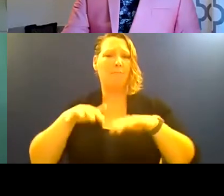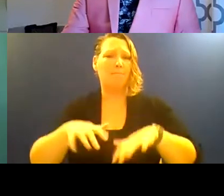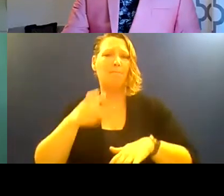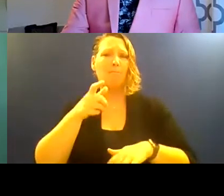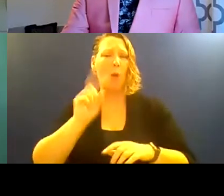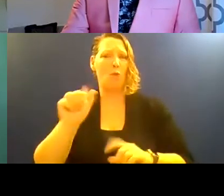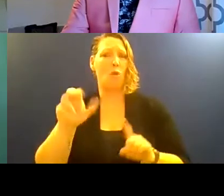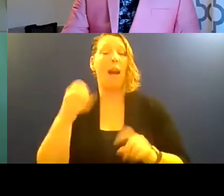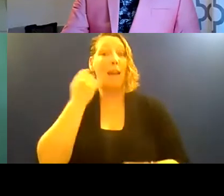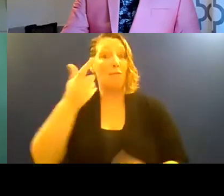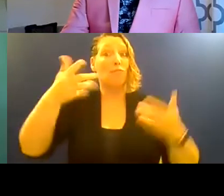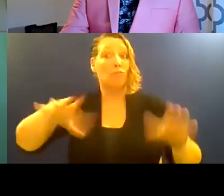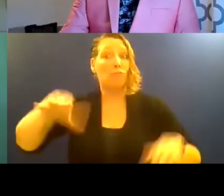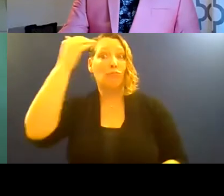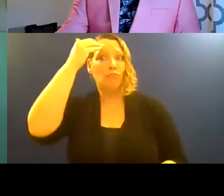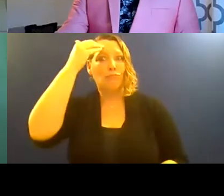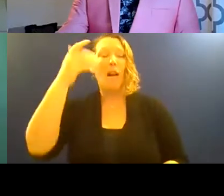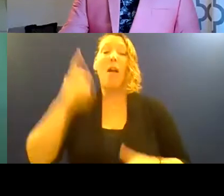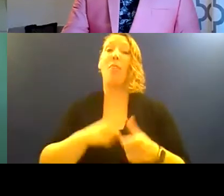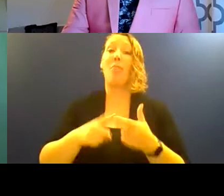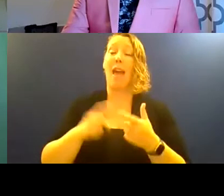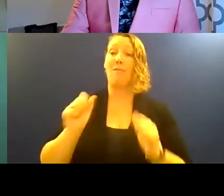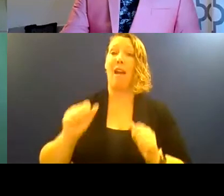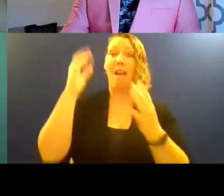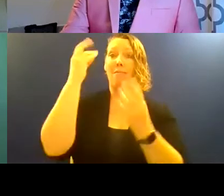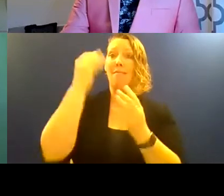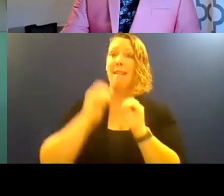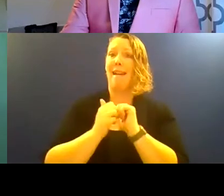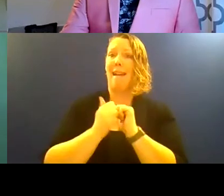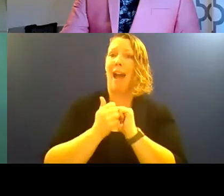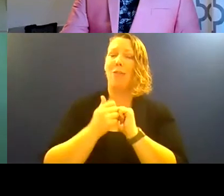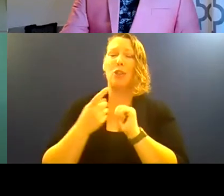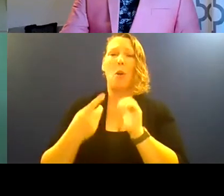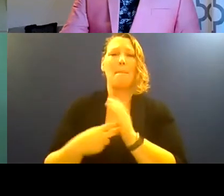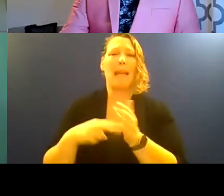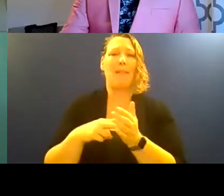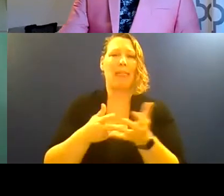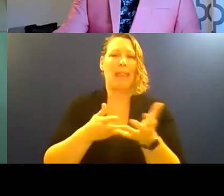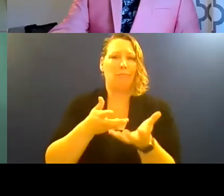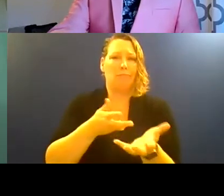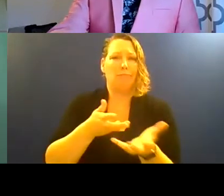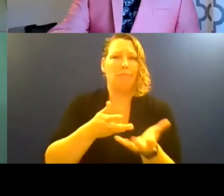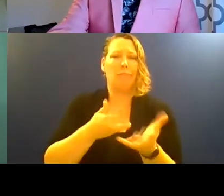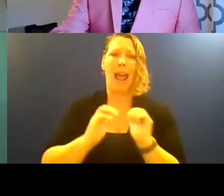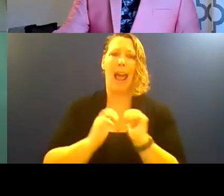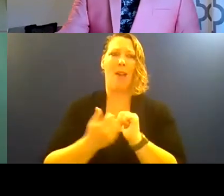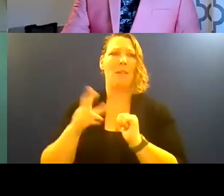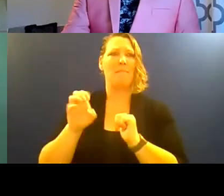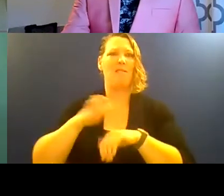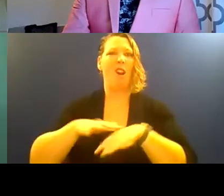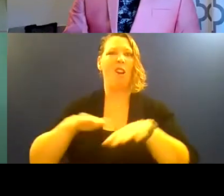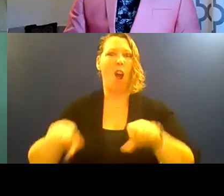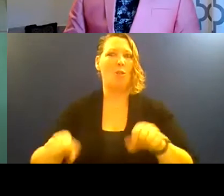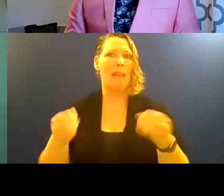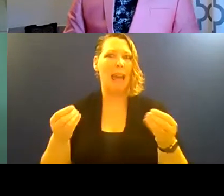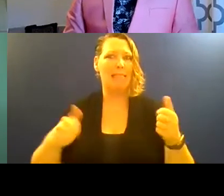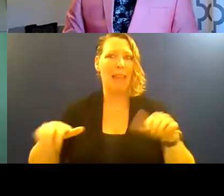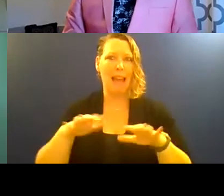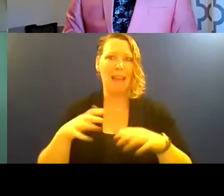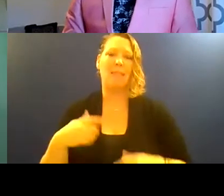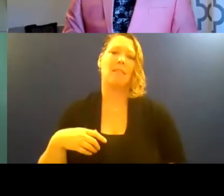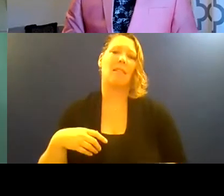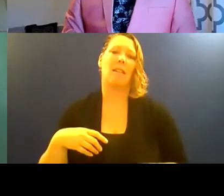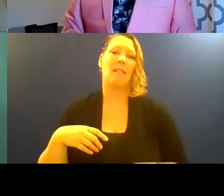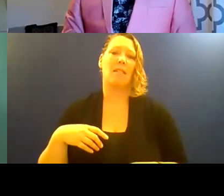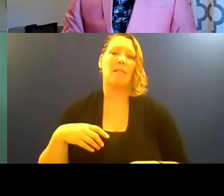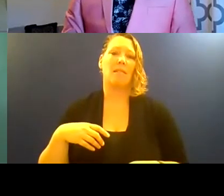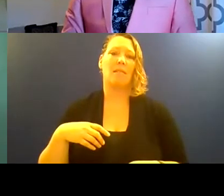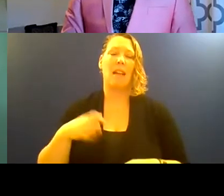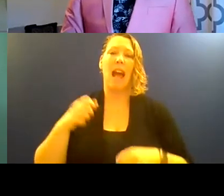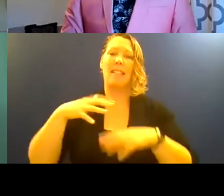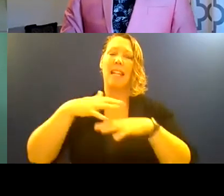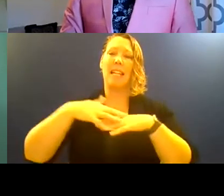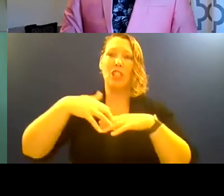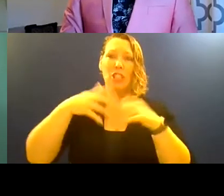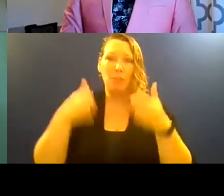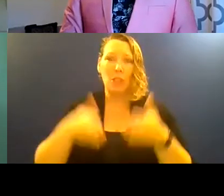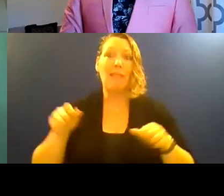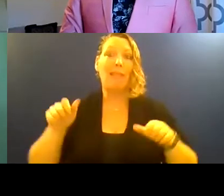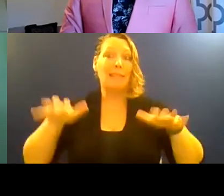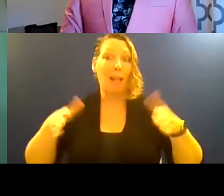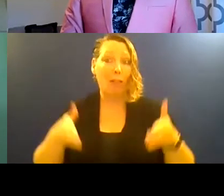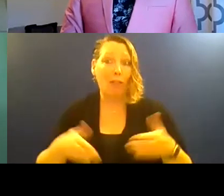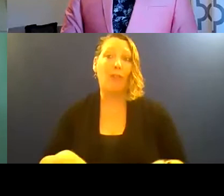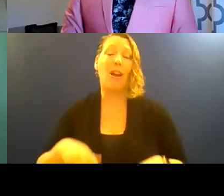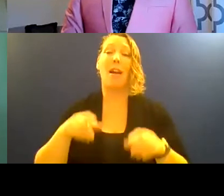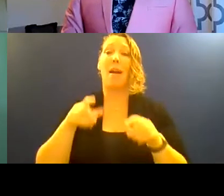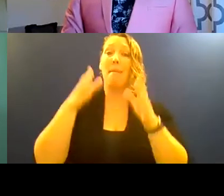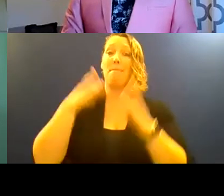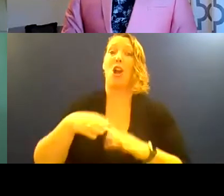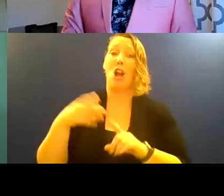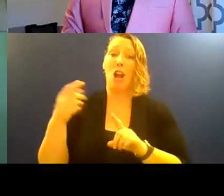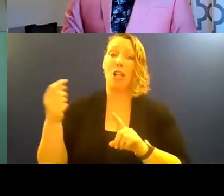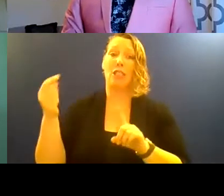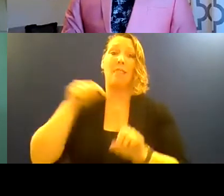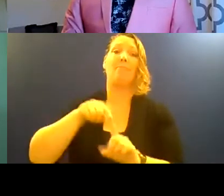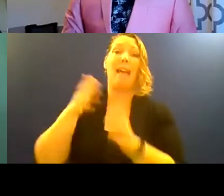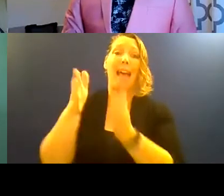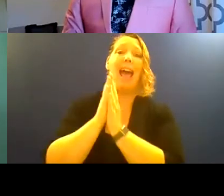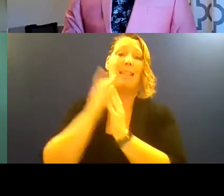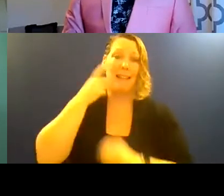And if you do know, it's a great time to think about how to meaningfully engage in what it means to be an occupied land as a Native person, as an Indigenous person, as settler as a person in diaspora,